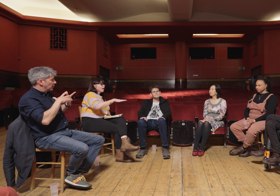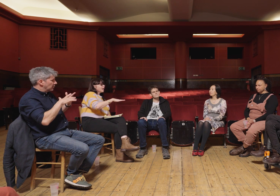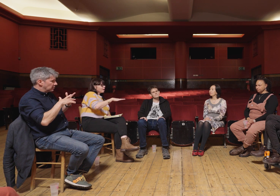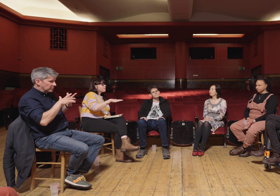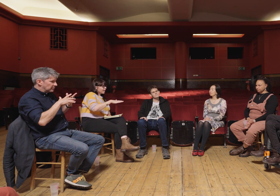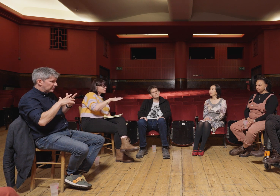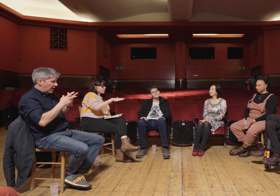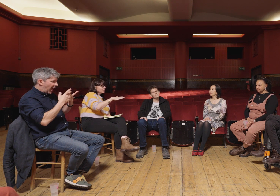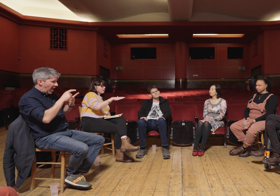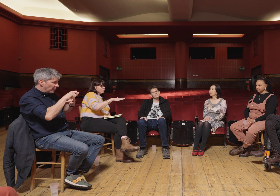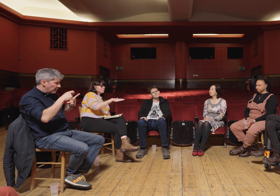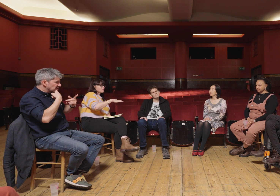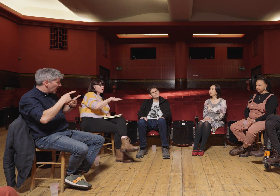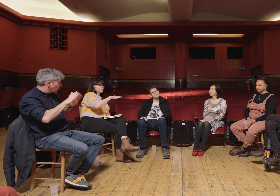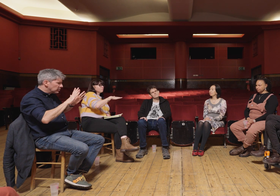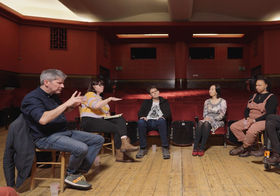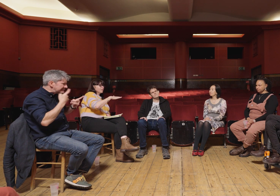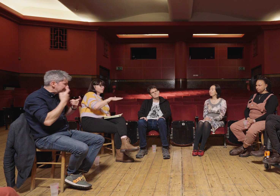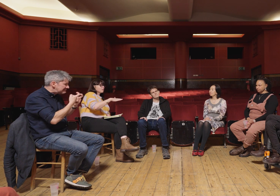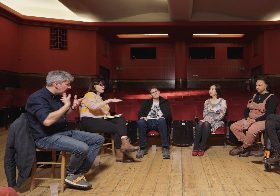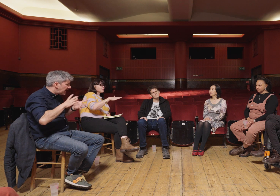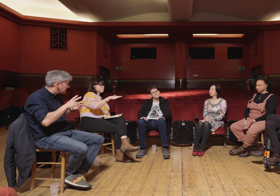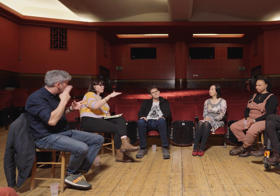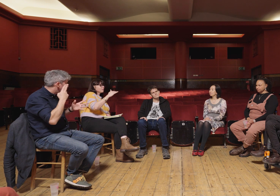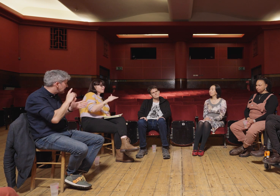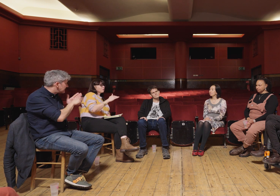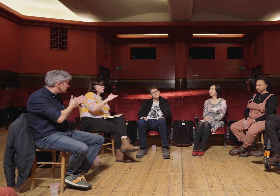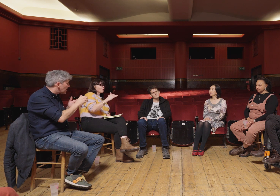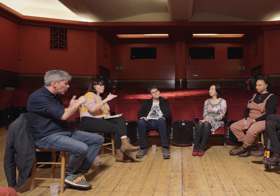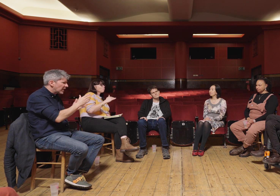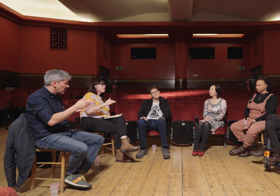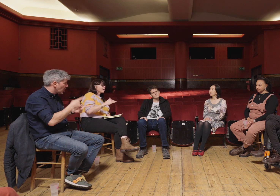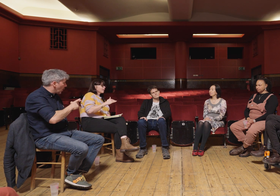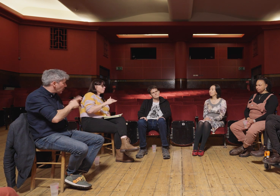And I think actually I've many times experienced that not quite working